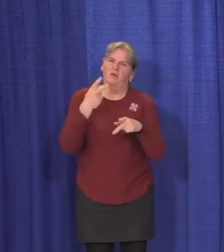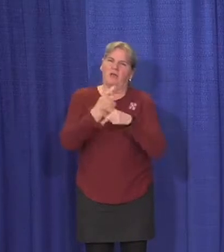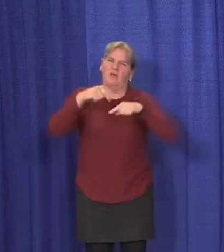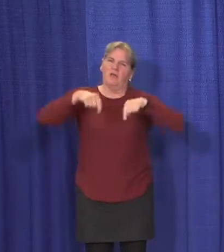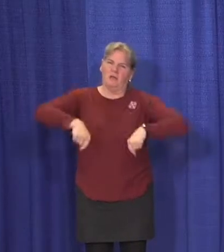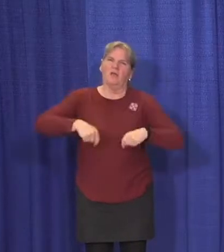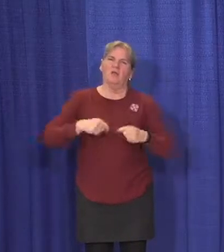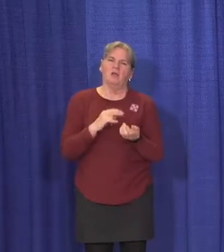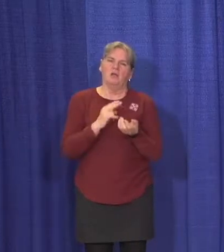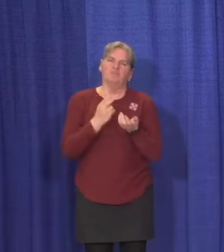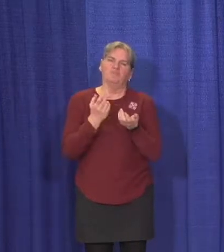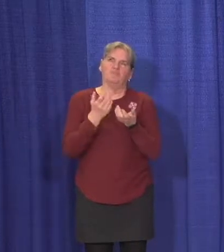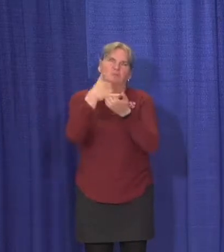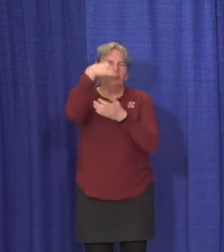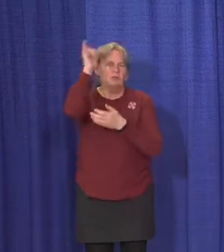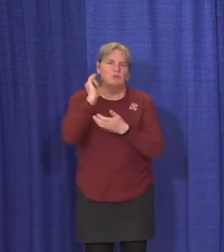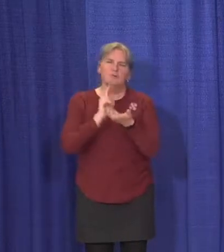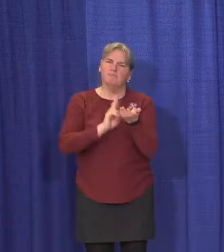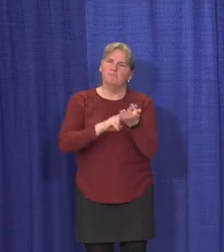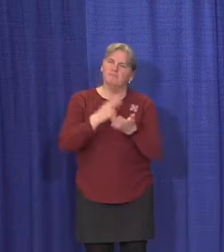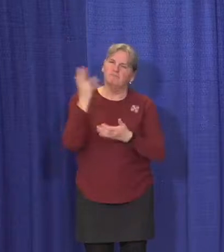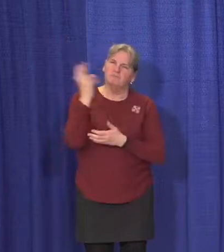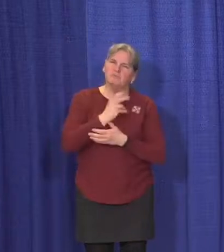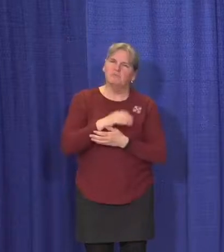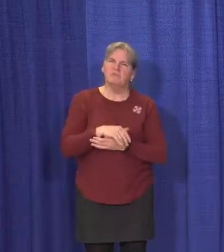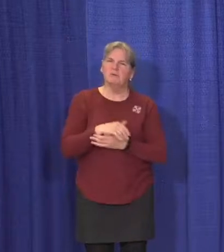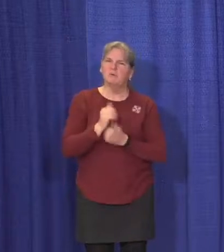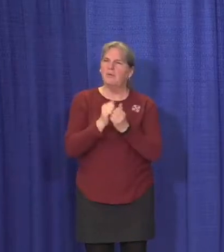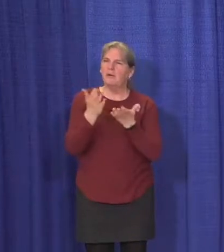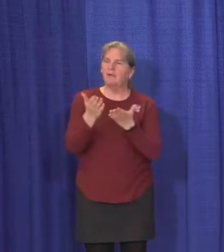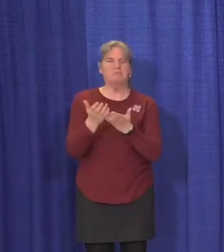Without the dedication of our nurses we would not be where we